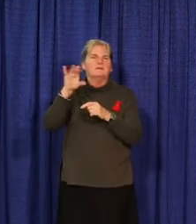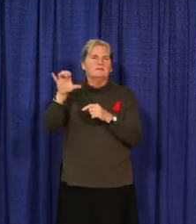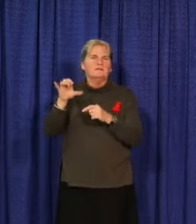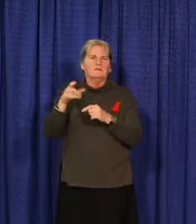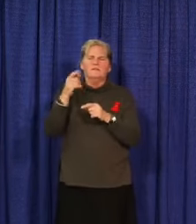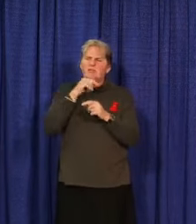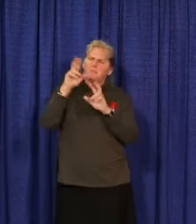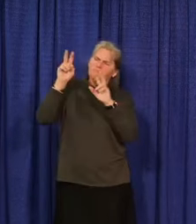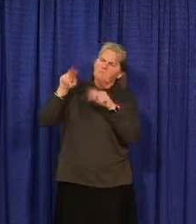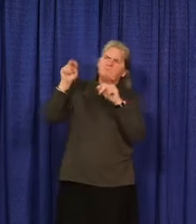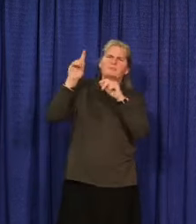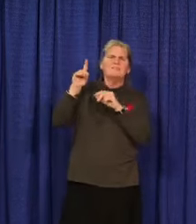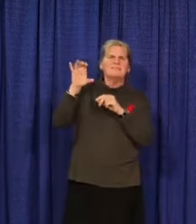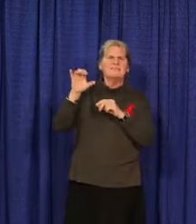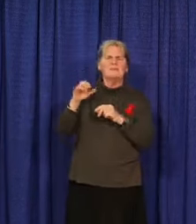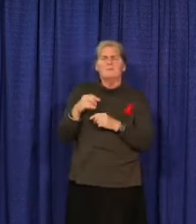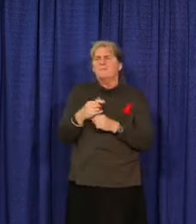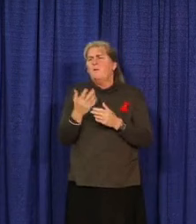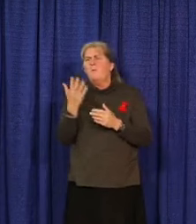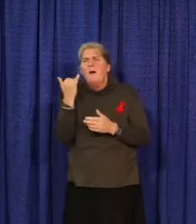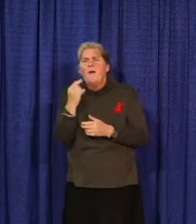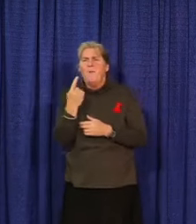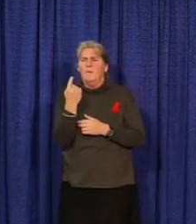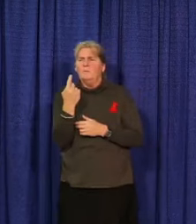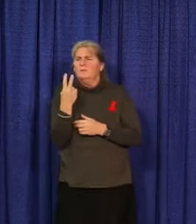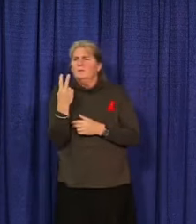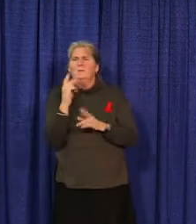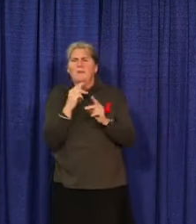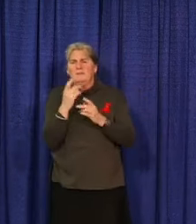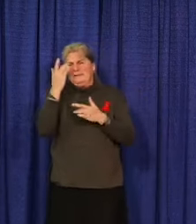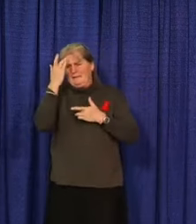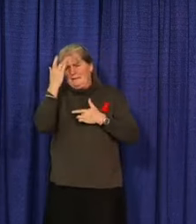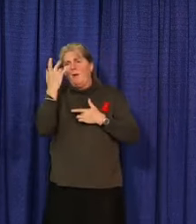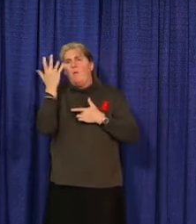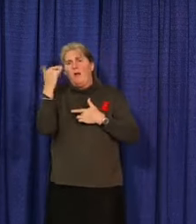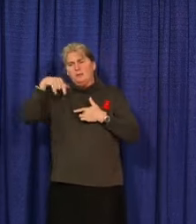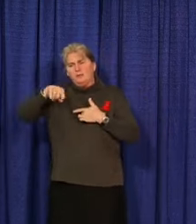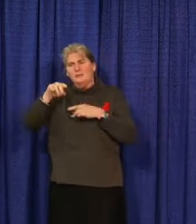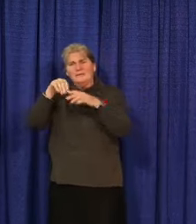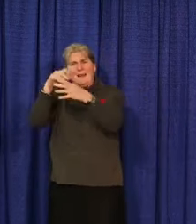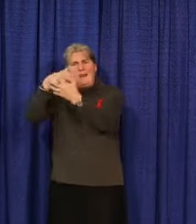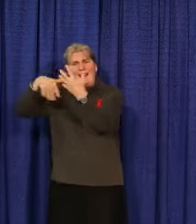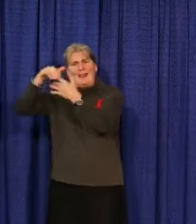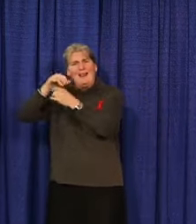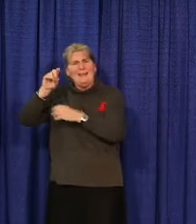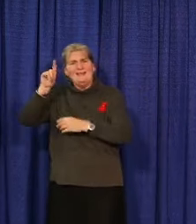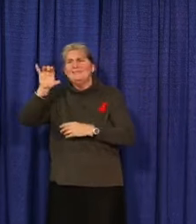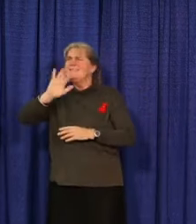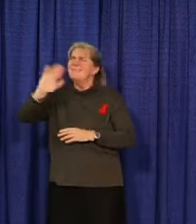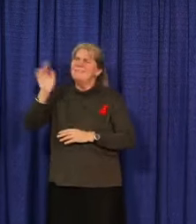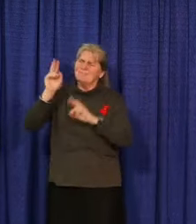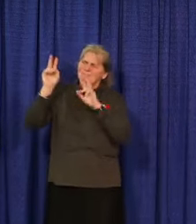Dawson residents should not be ostracized because one or a few individuals were sick while in the community.